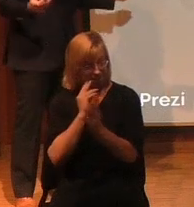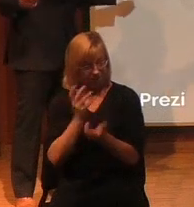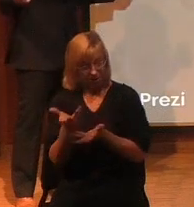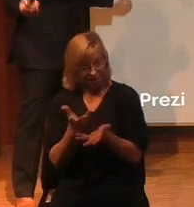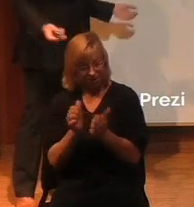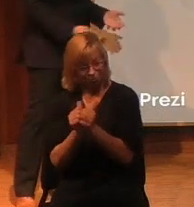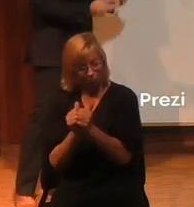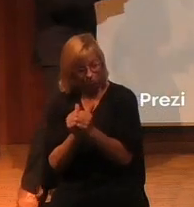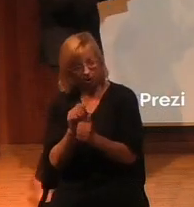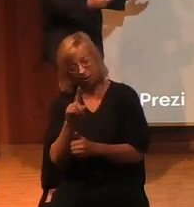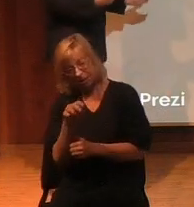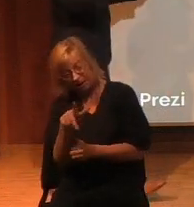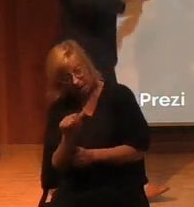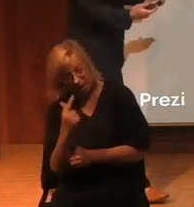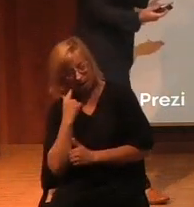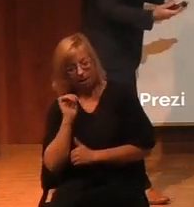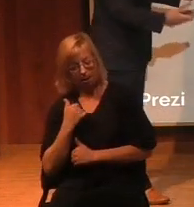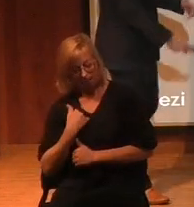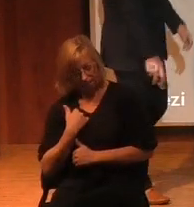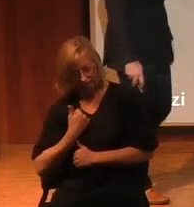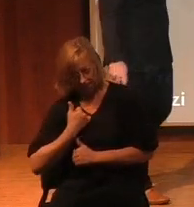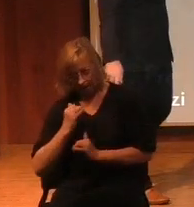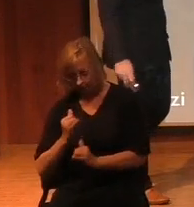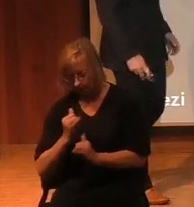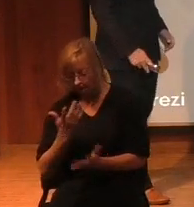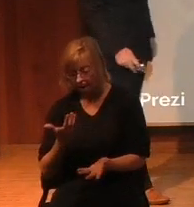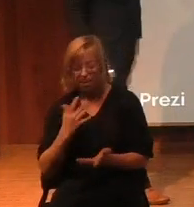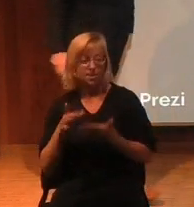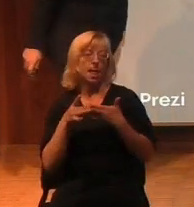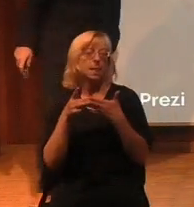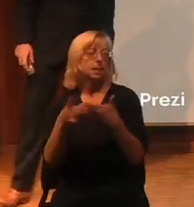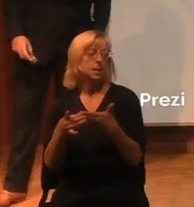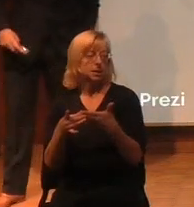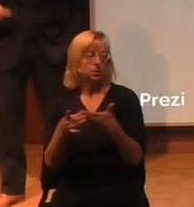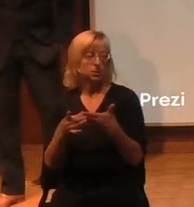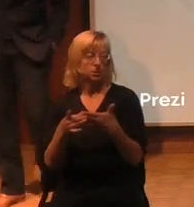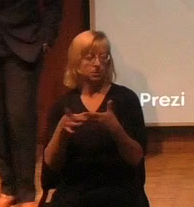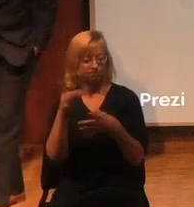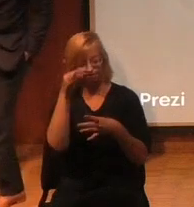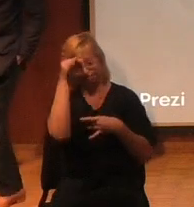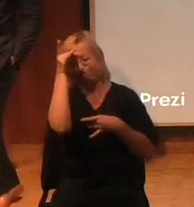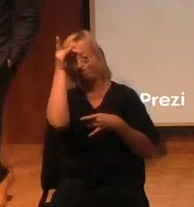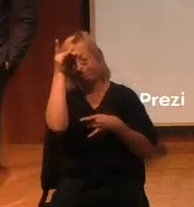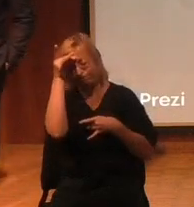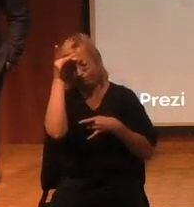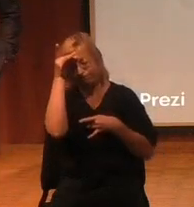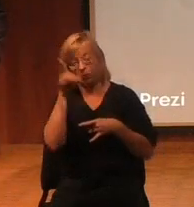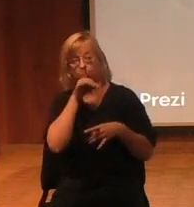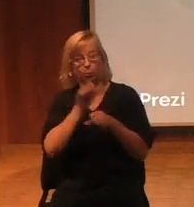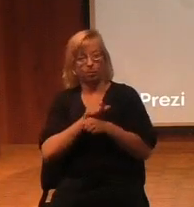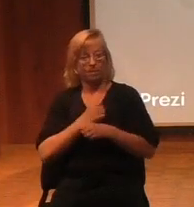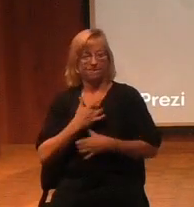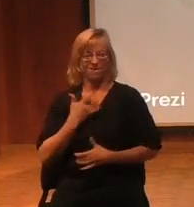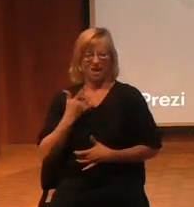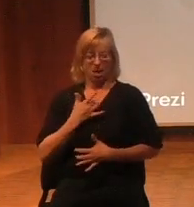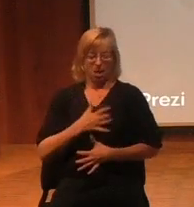and it leads to this indelible, real visceral trauma just like Marty McFly goes through,